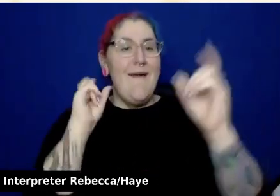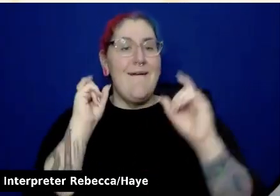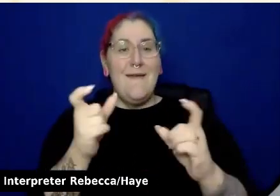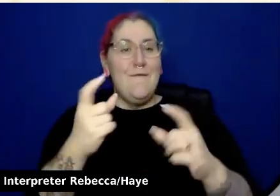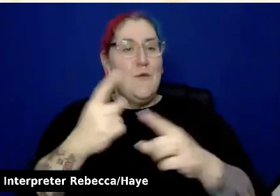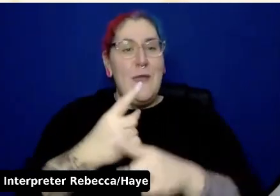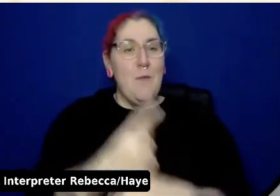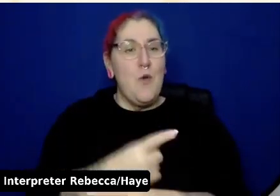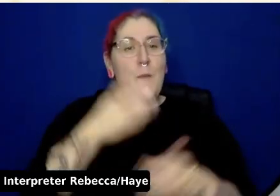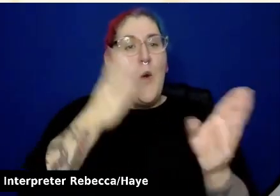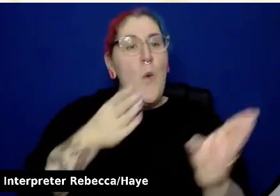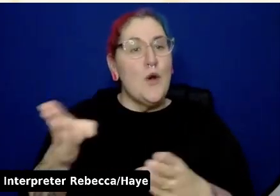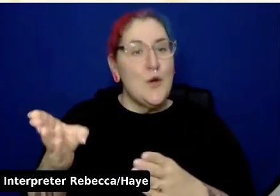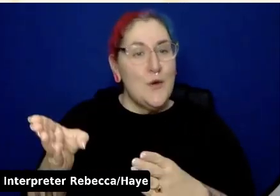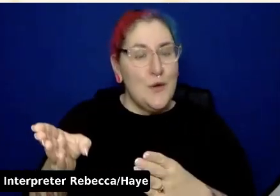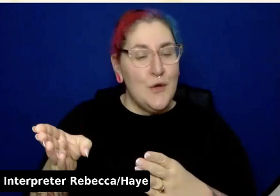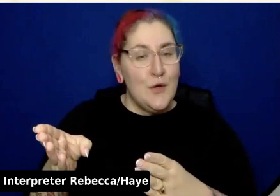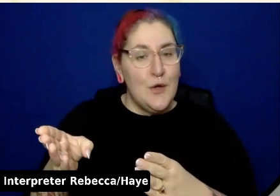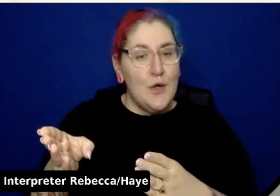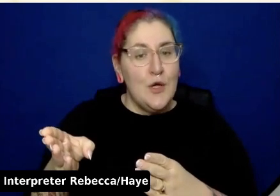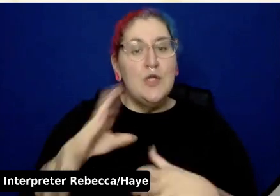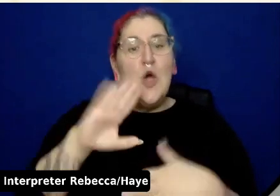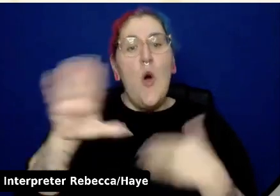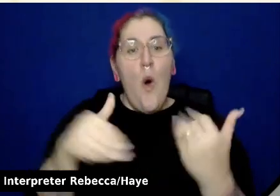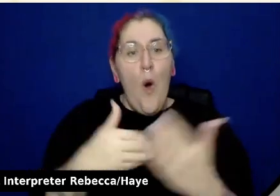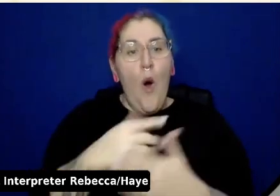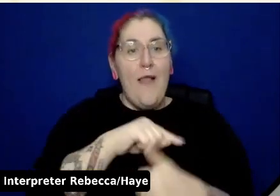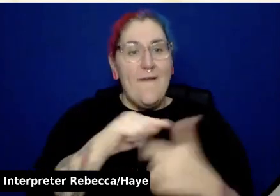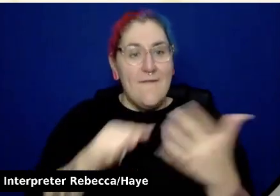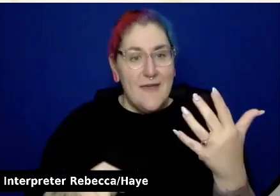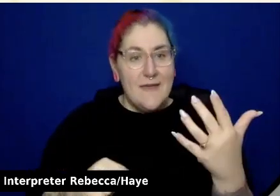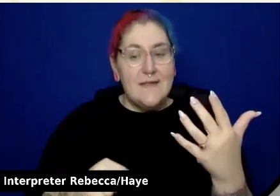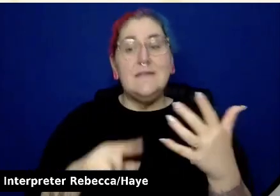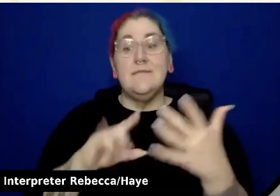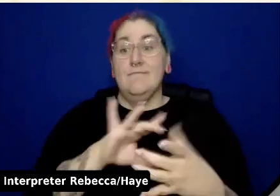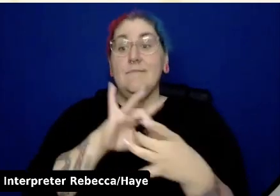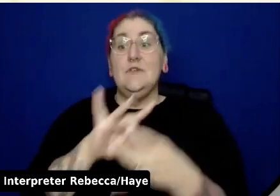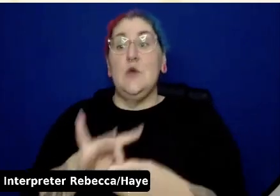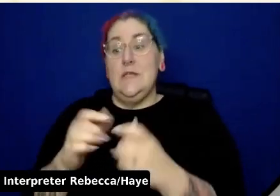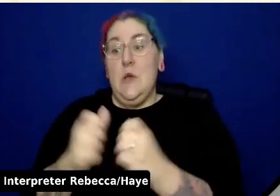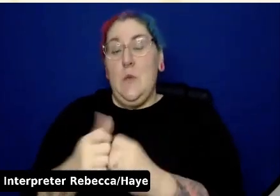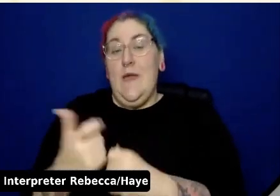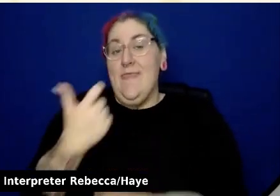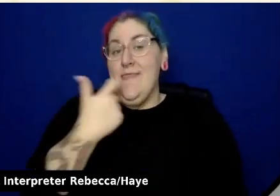So always refer to the latest ARIA specification for checking with the roles and attribute association.